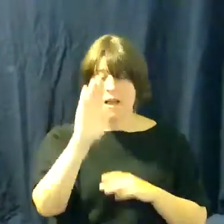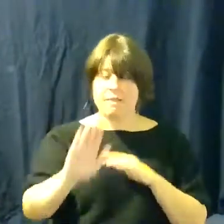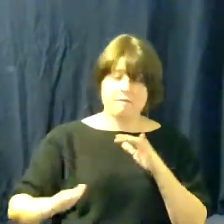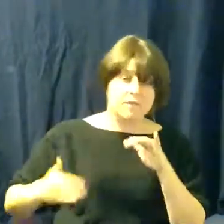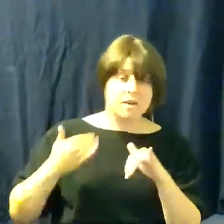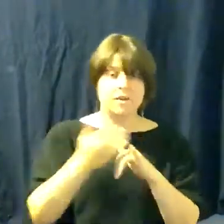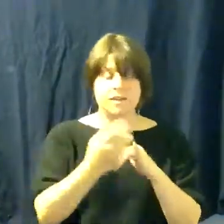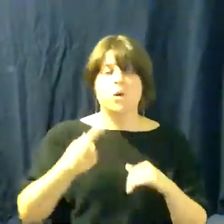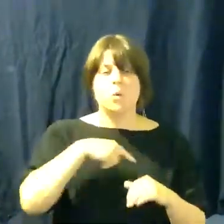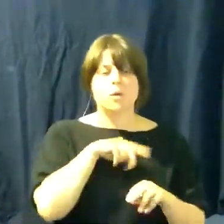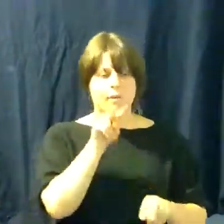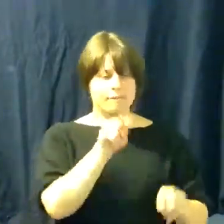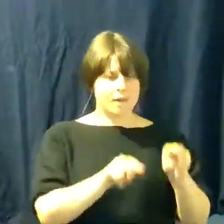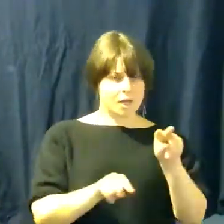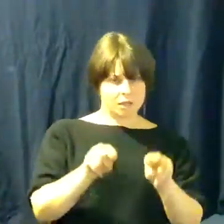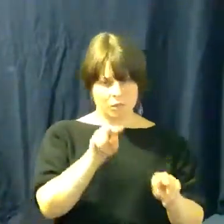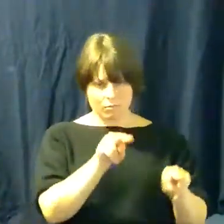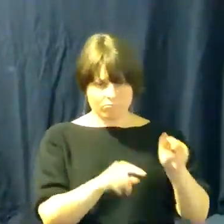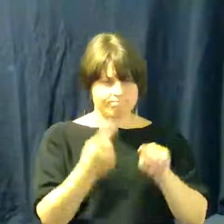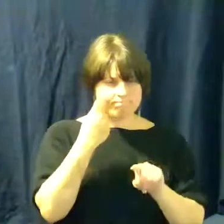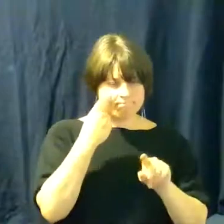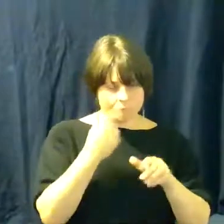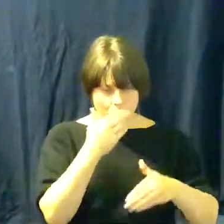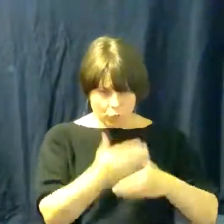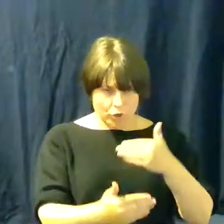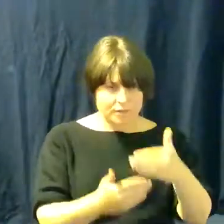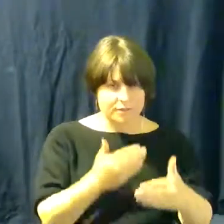Then you will work with your mentor on your goals that you've set and